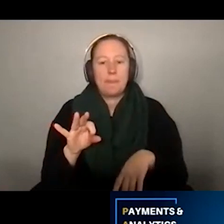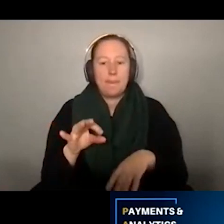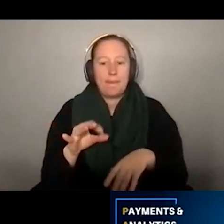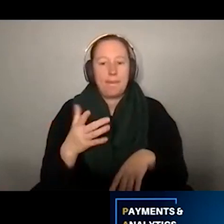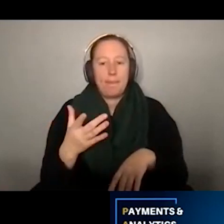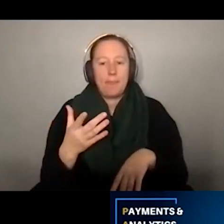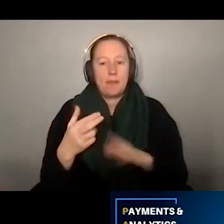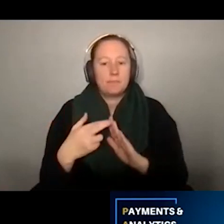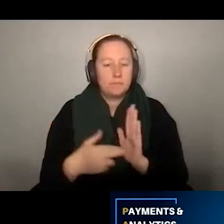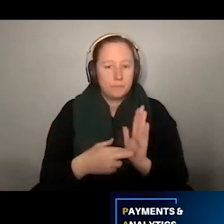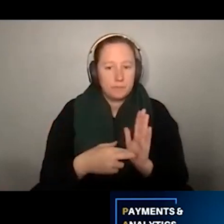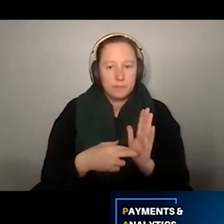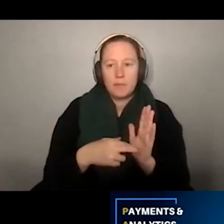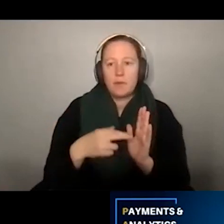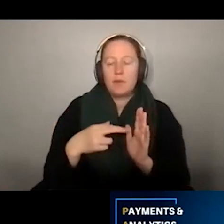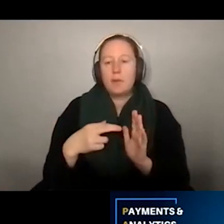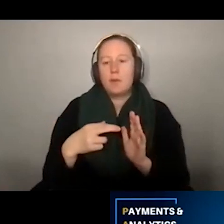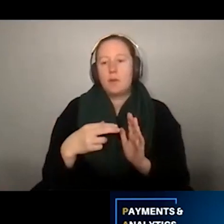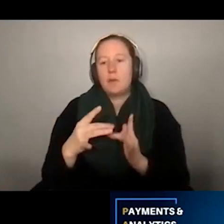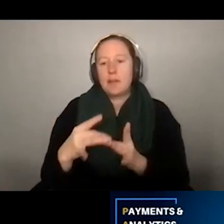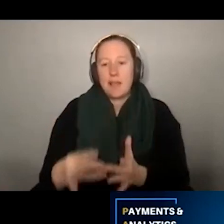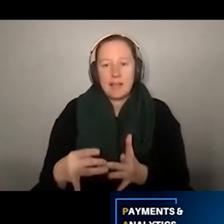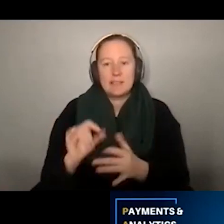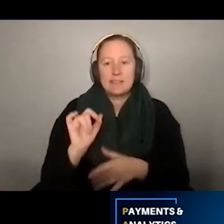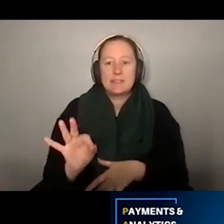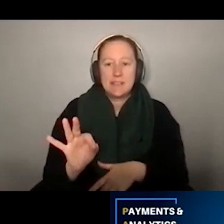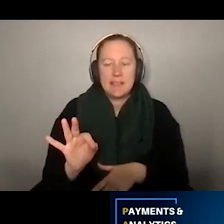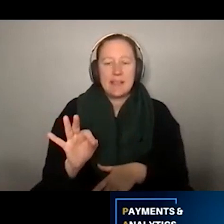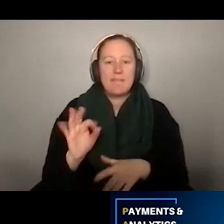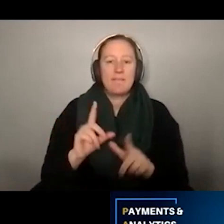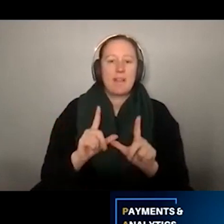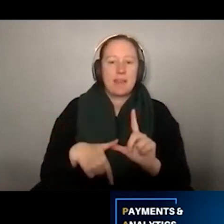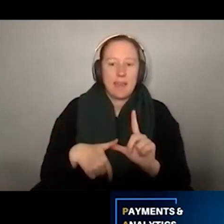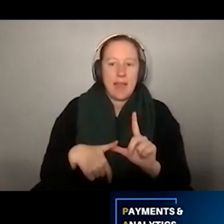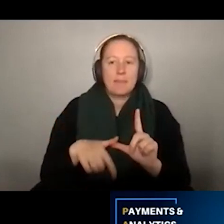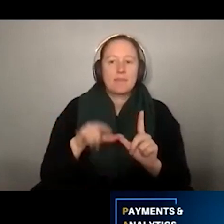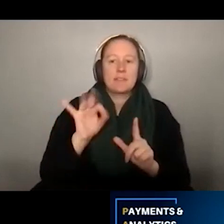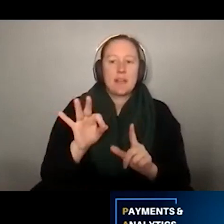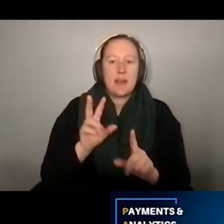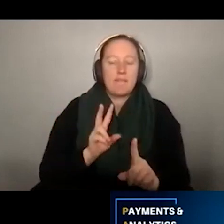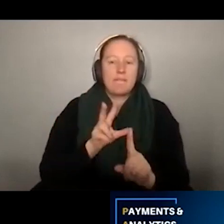when there is a threat of a lapse in appropriations from submitting proposals to